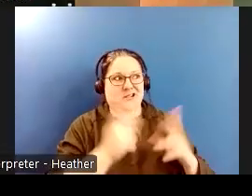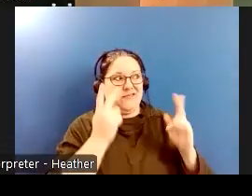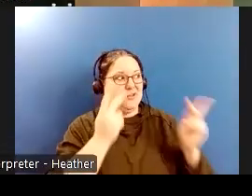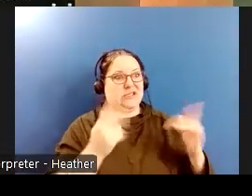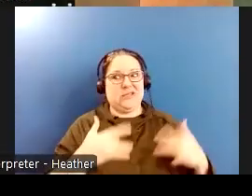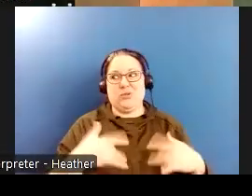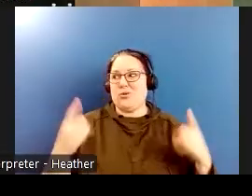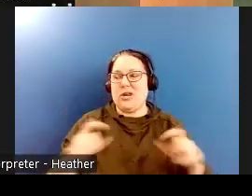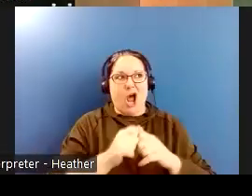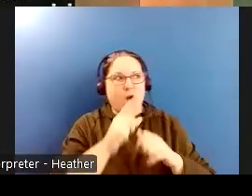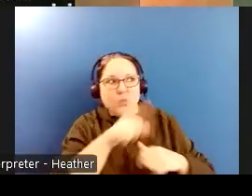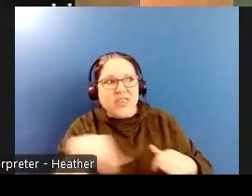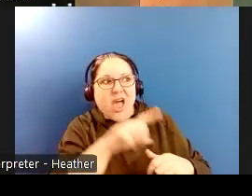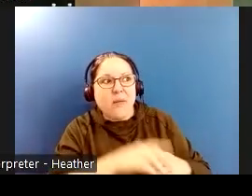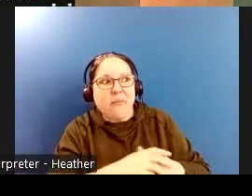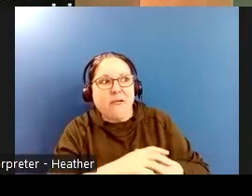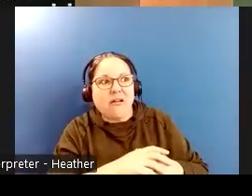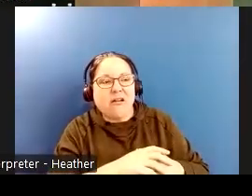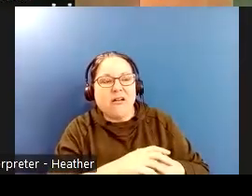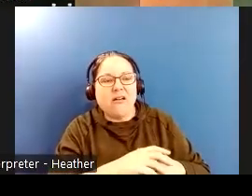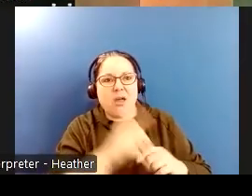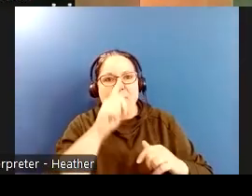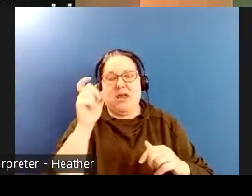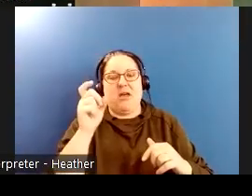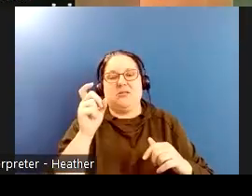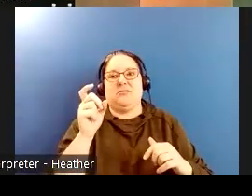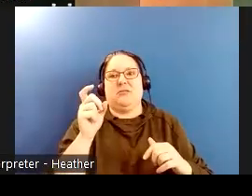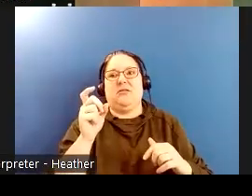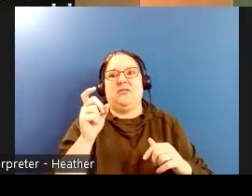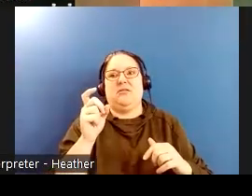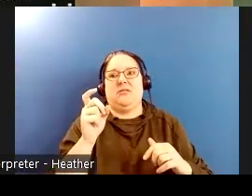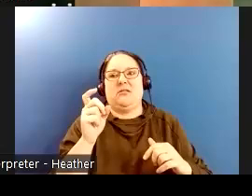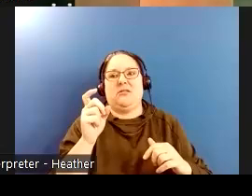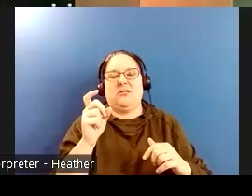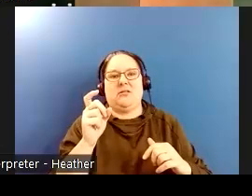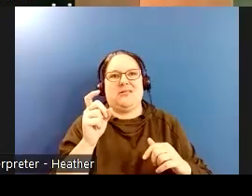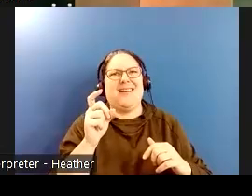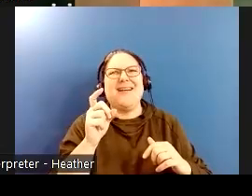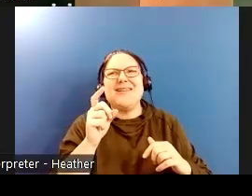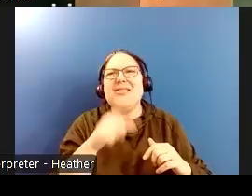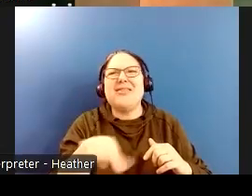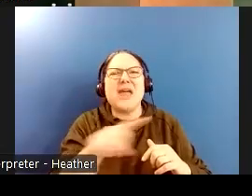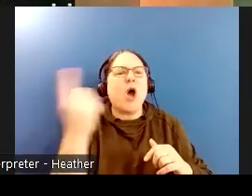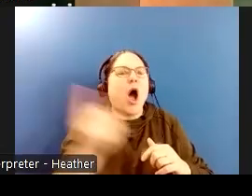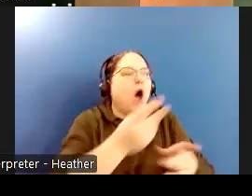them? because uh they were you know on the cusp of just sort of always taking care of these very sick